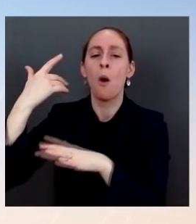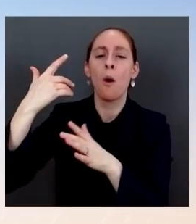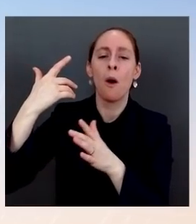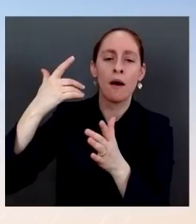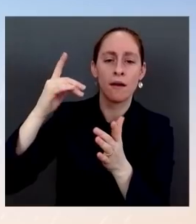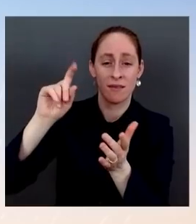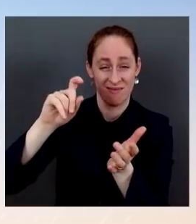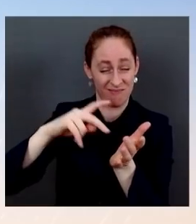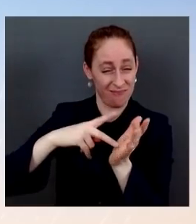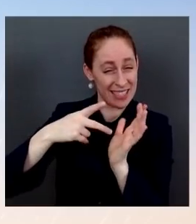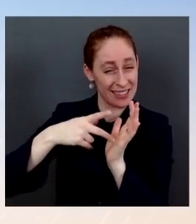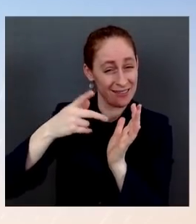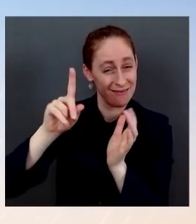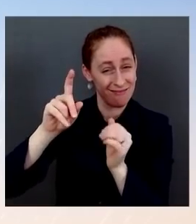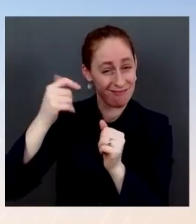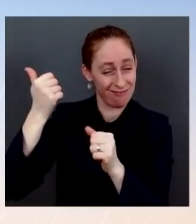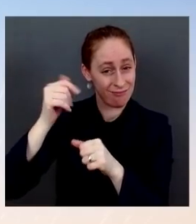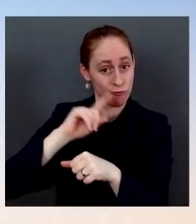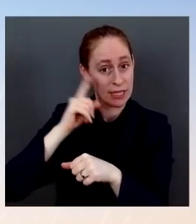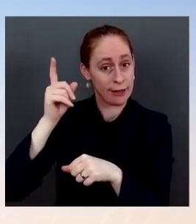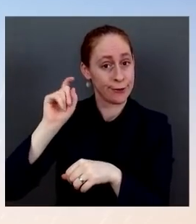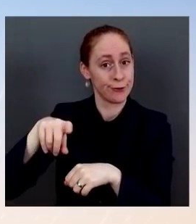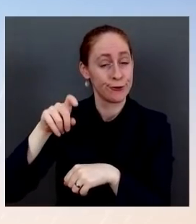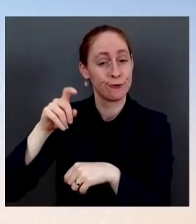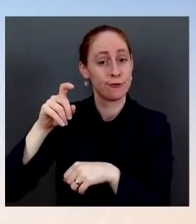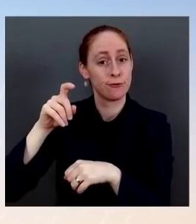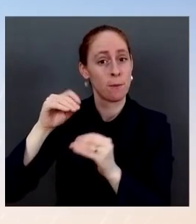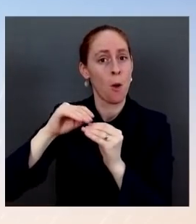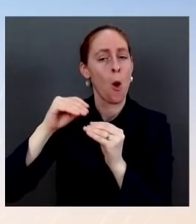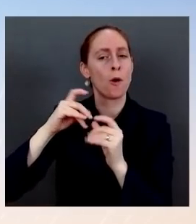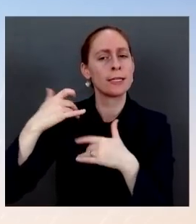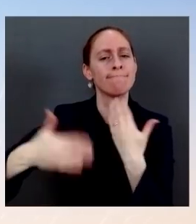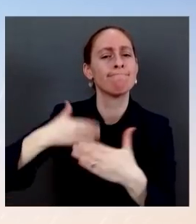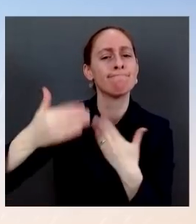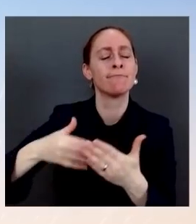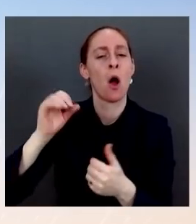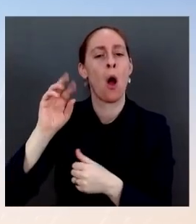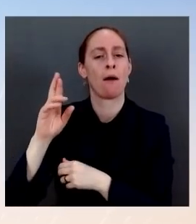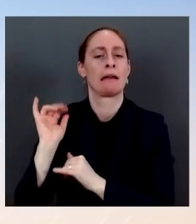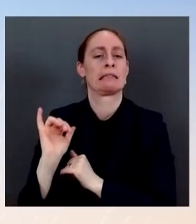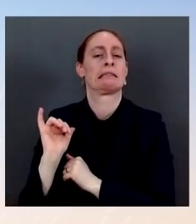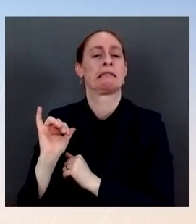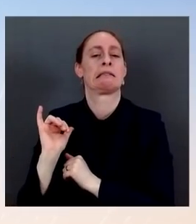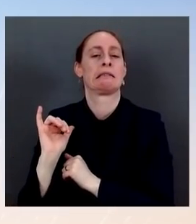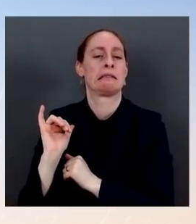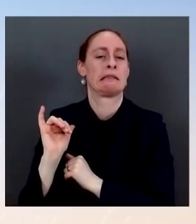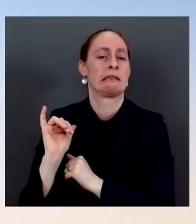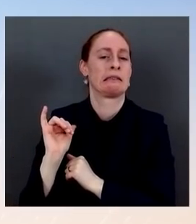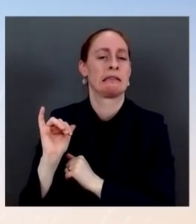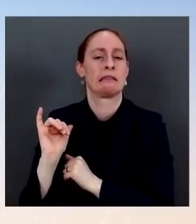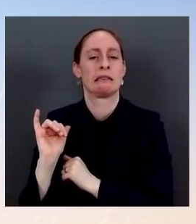Ms. Psaki: Well, I think what the President was acknowledging, which he said in his speech a couple days ago as well, is that we're not where we need to be on testing.